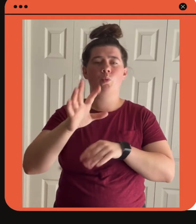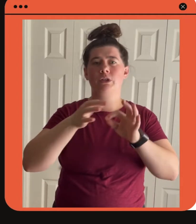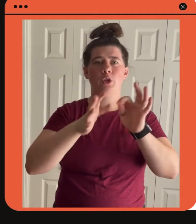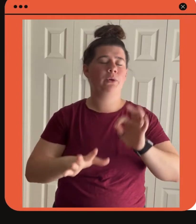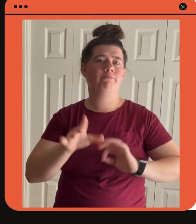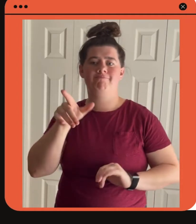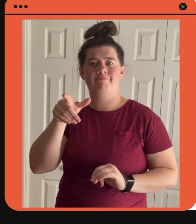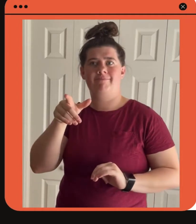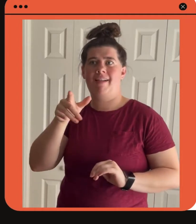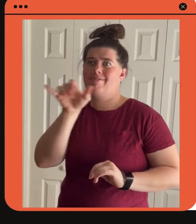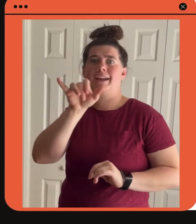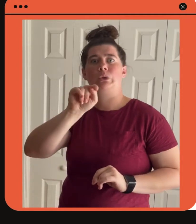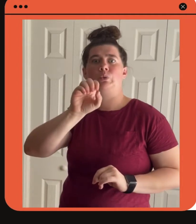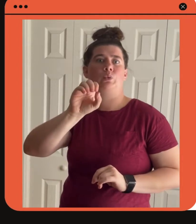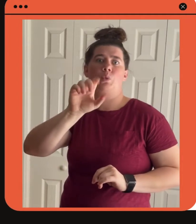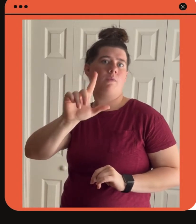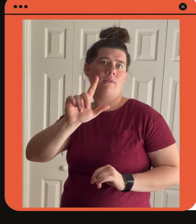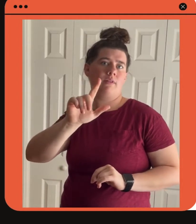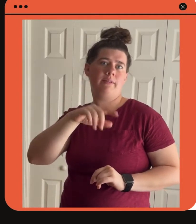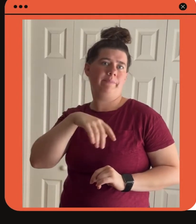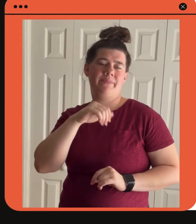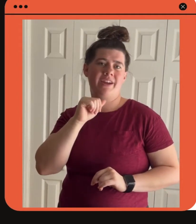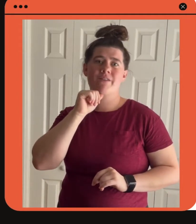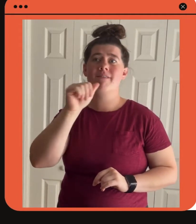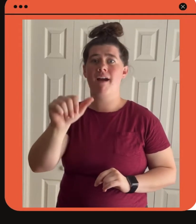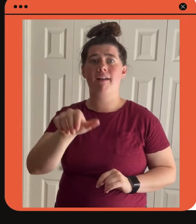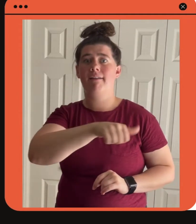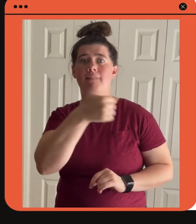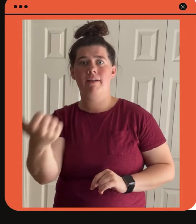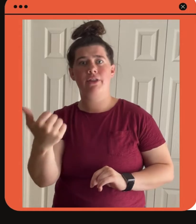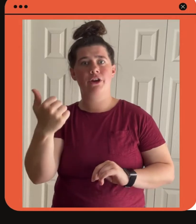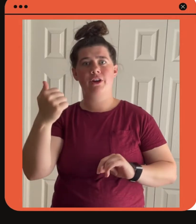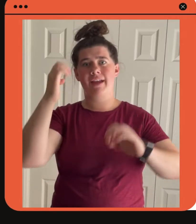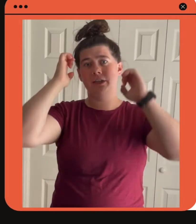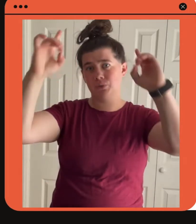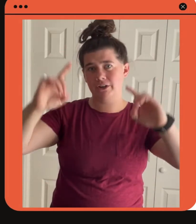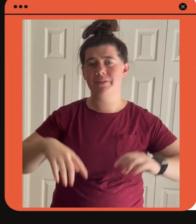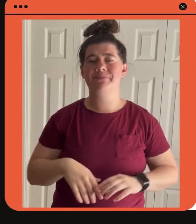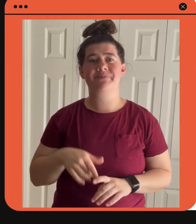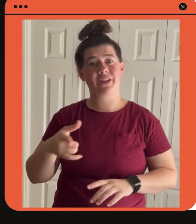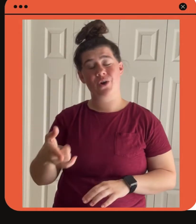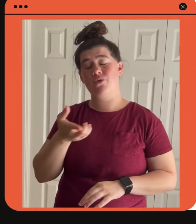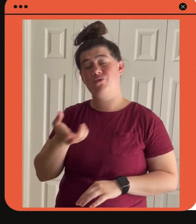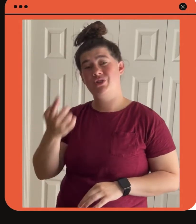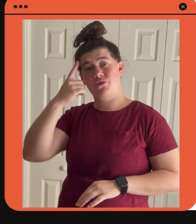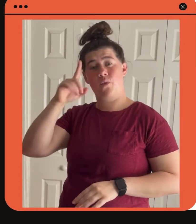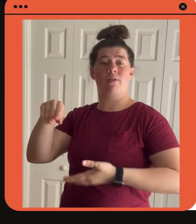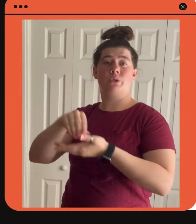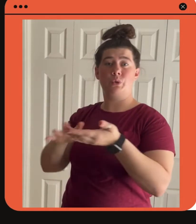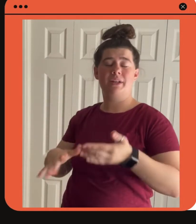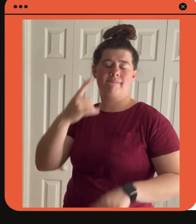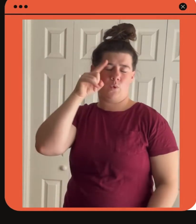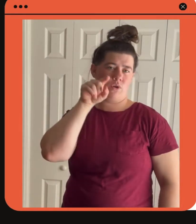Please use your interpreter as a tool for your class. They are not another educator in the room, there are resource